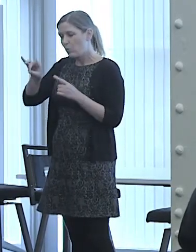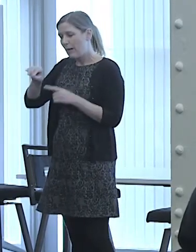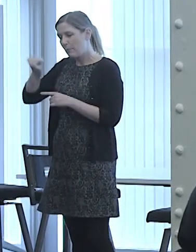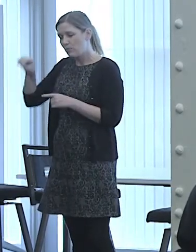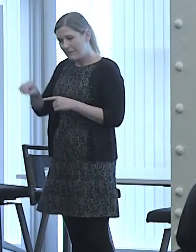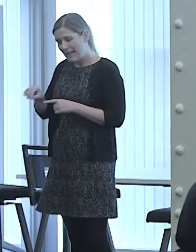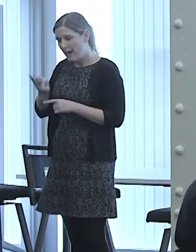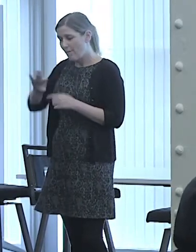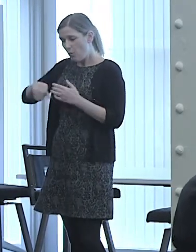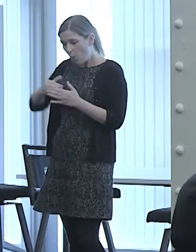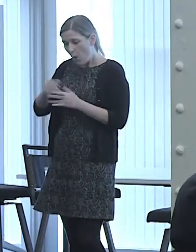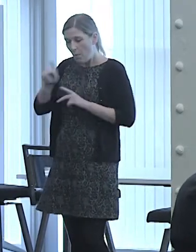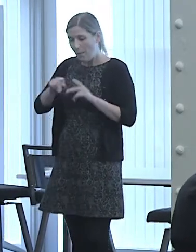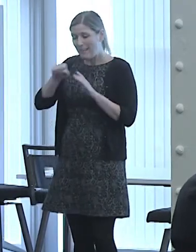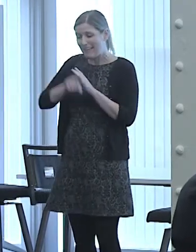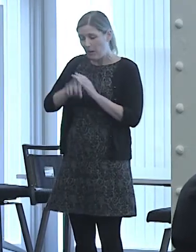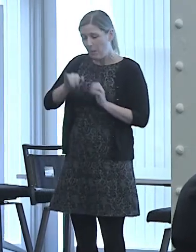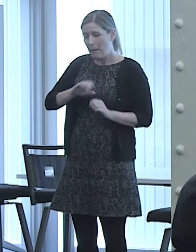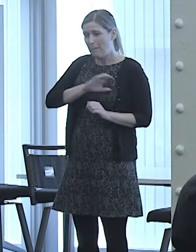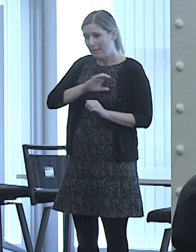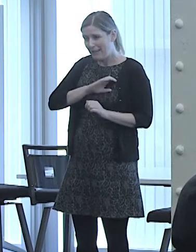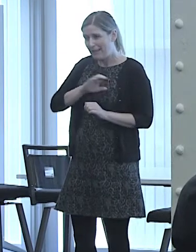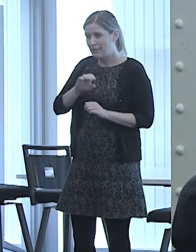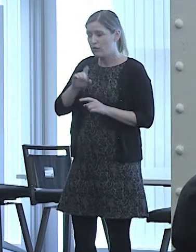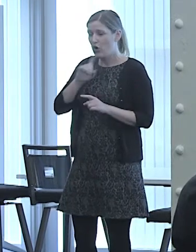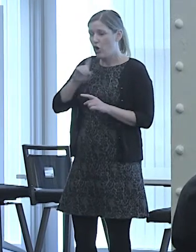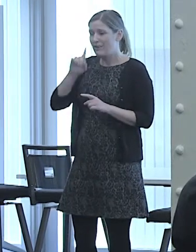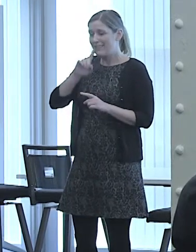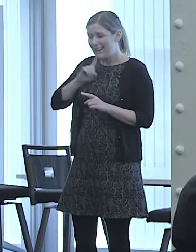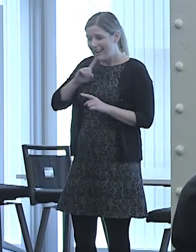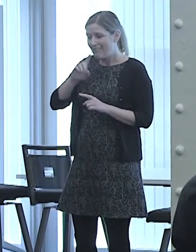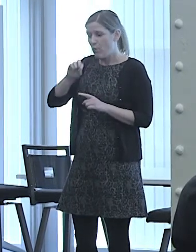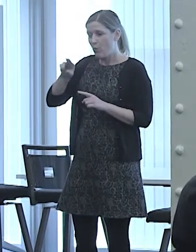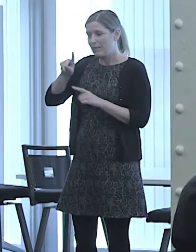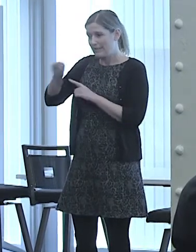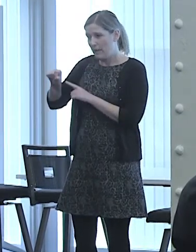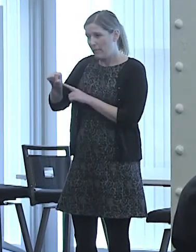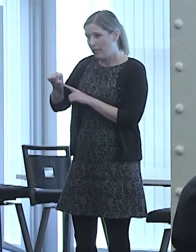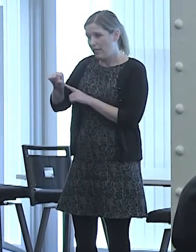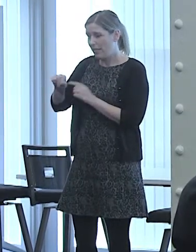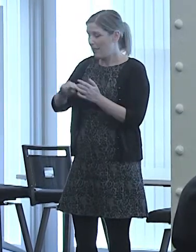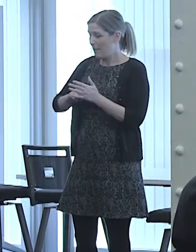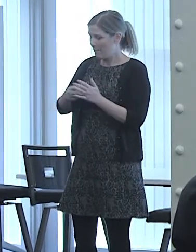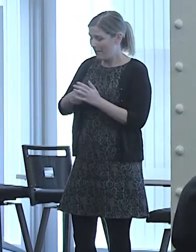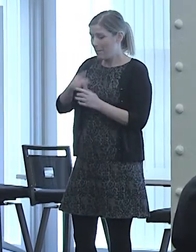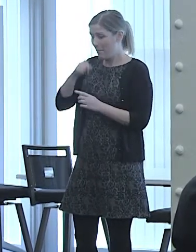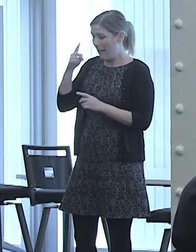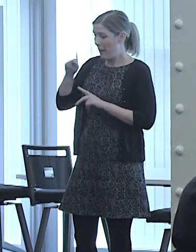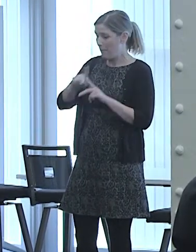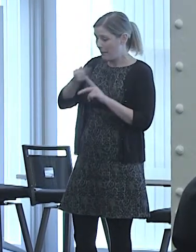of all people killed by police are deaf or disabled, which mean the target demographic are black folks who are deaf or disabled.